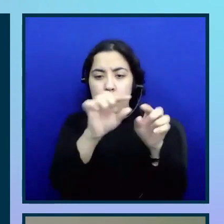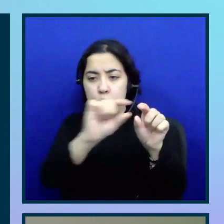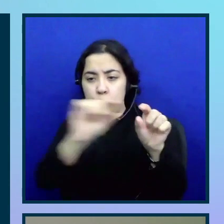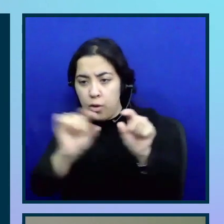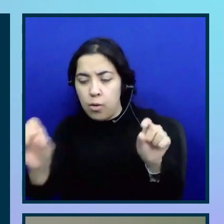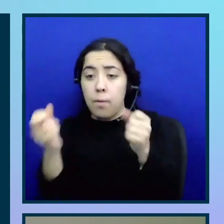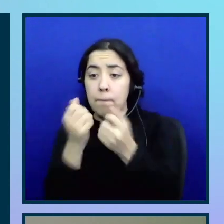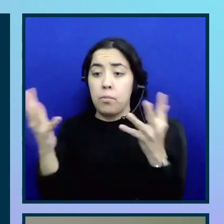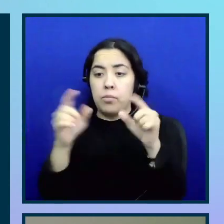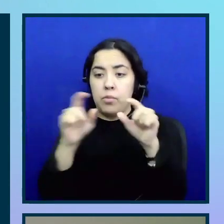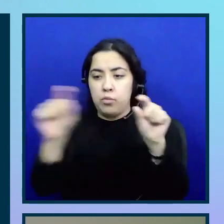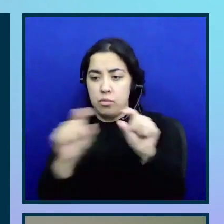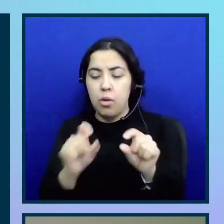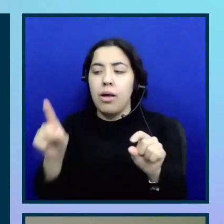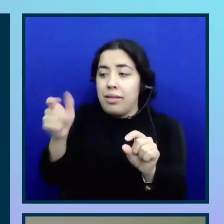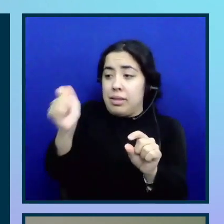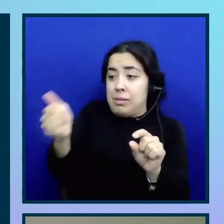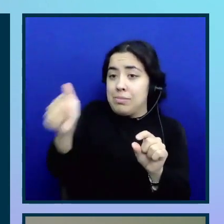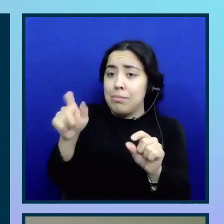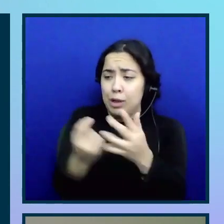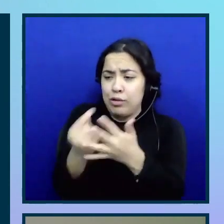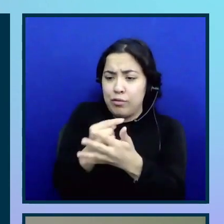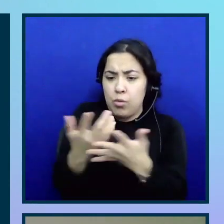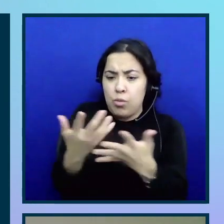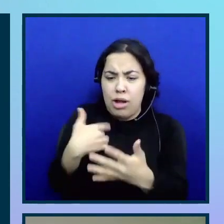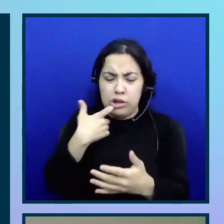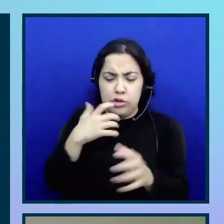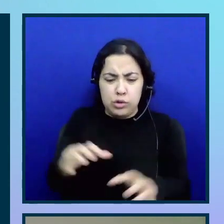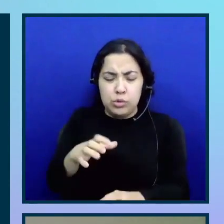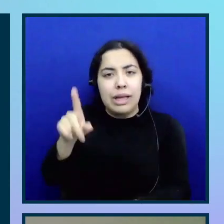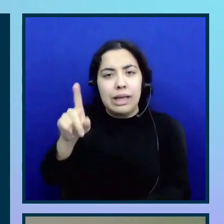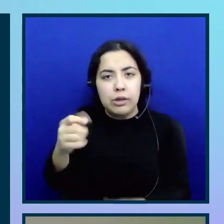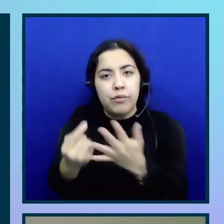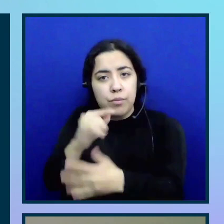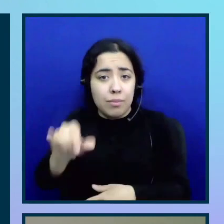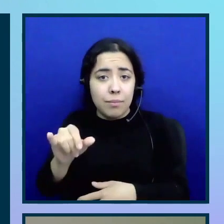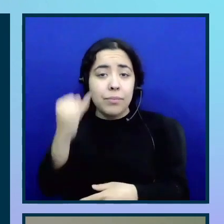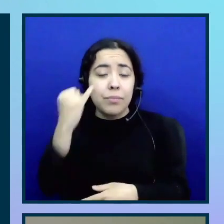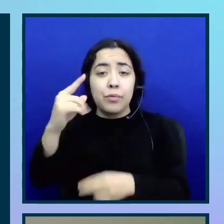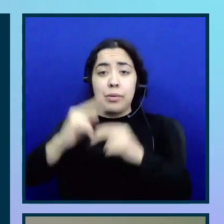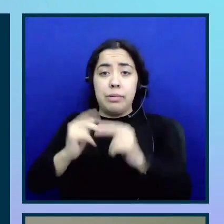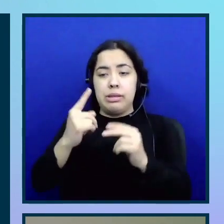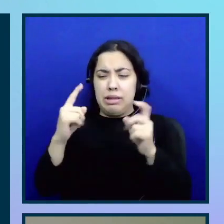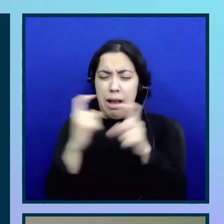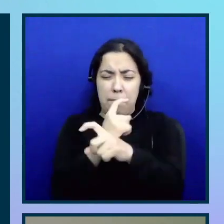they need to be able to review what they've done. And especially, when you're building something complex, that is so, so important.